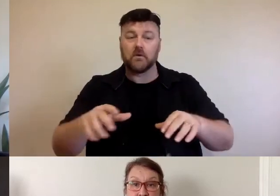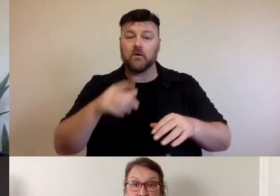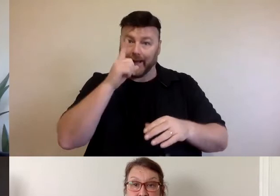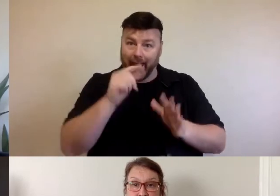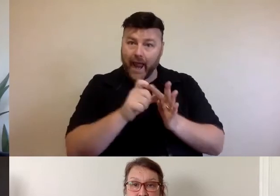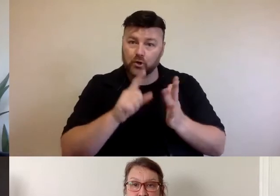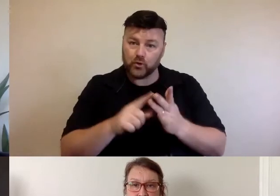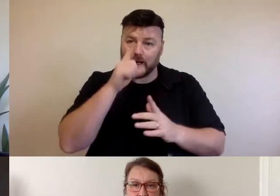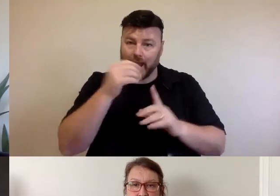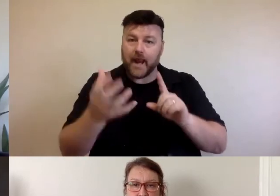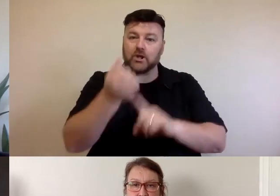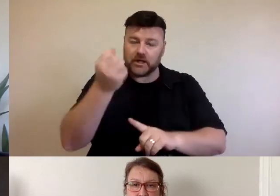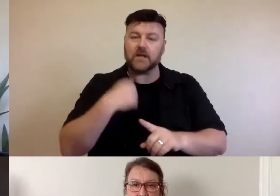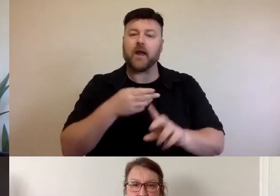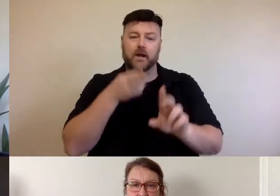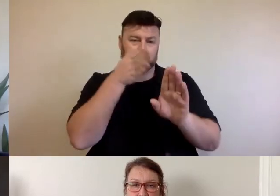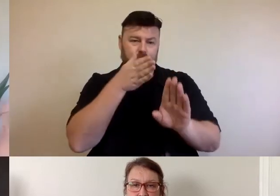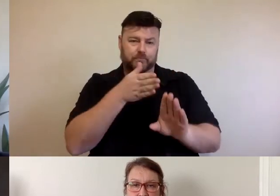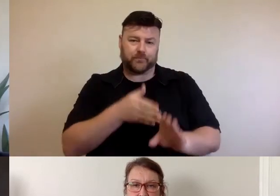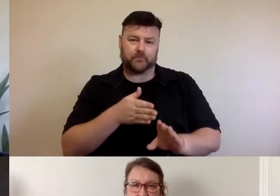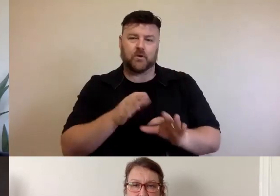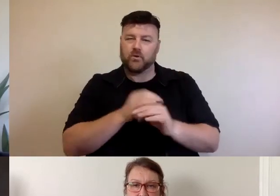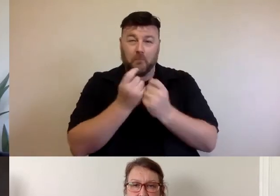focused on a few key things. You're going to have possibly less